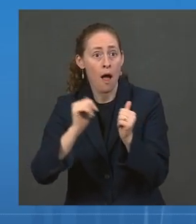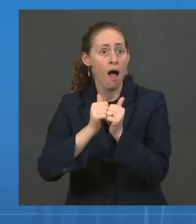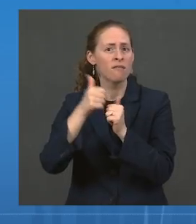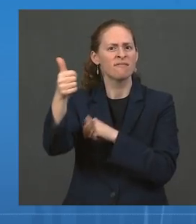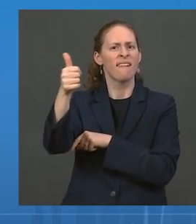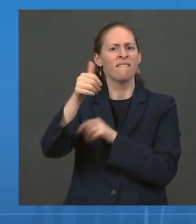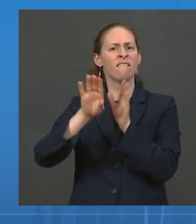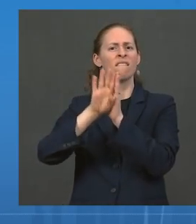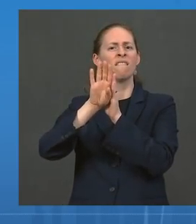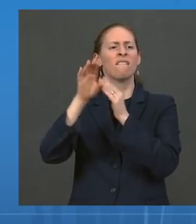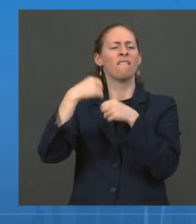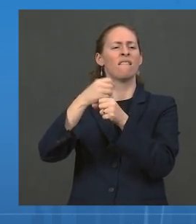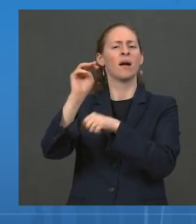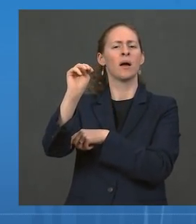to scale up their production capacity.